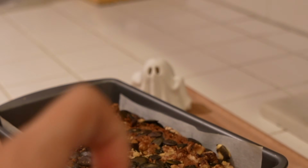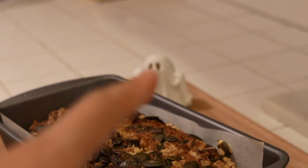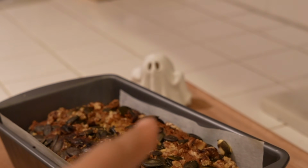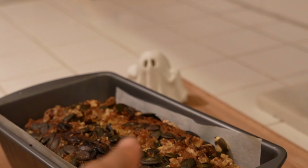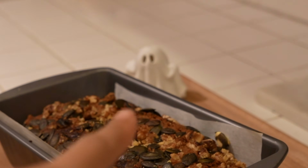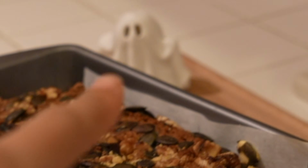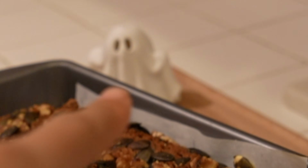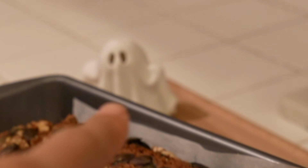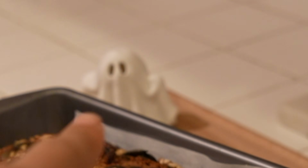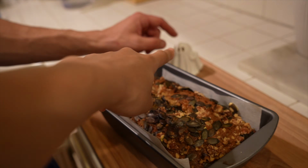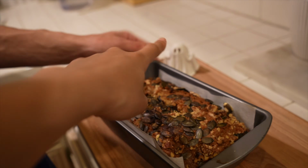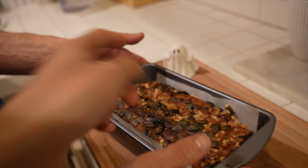E: who is that?